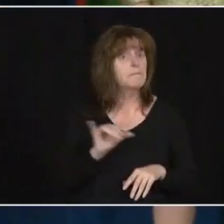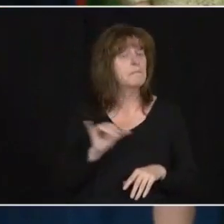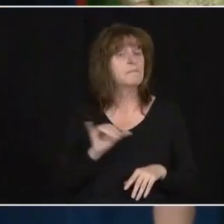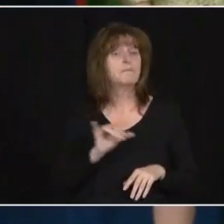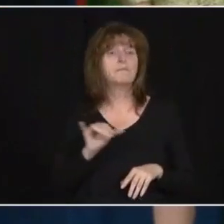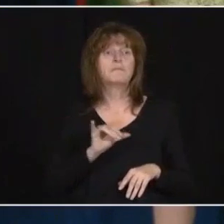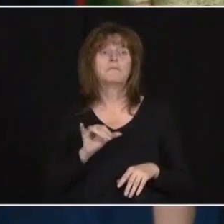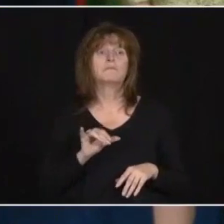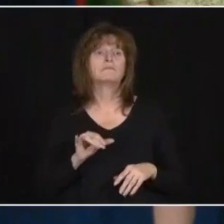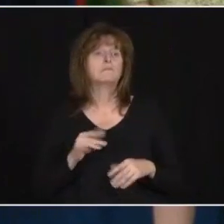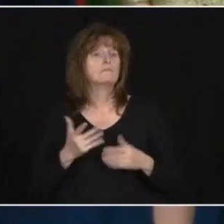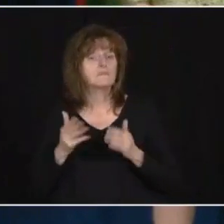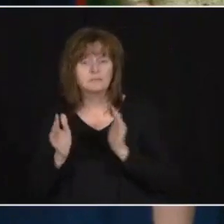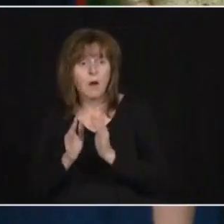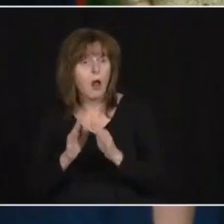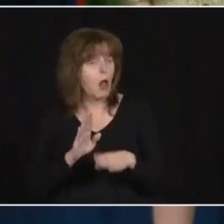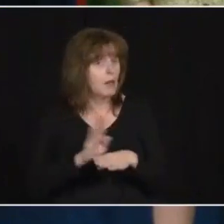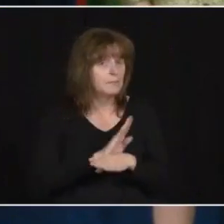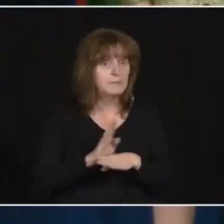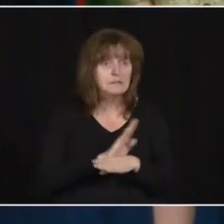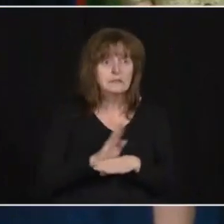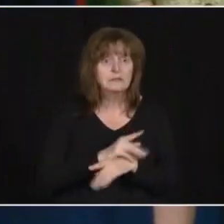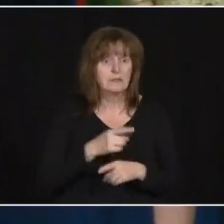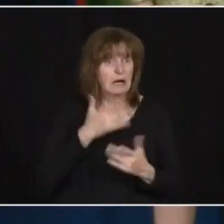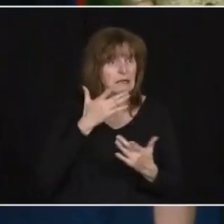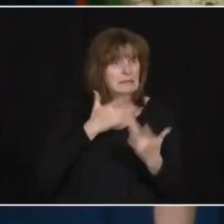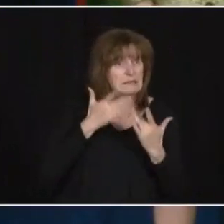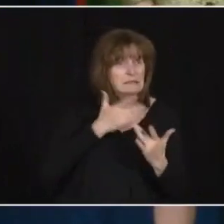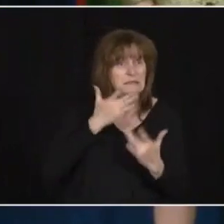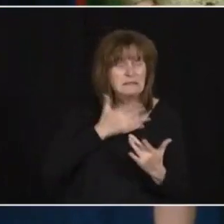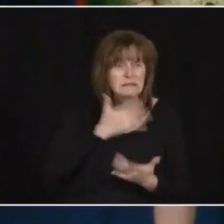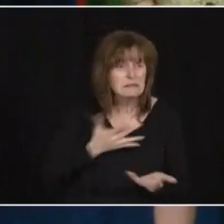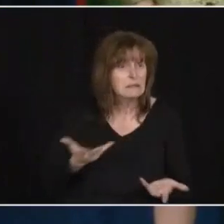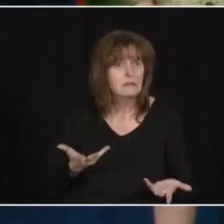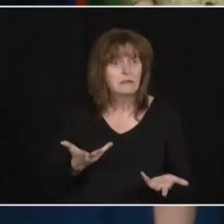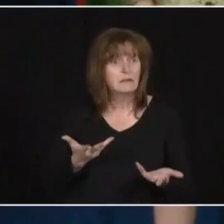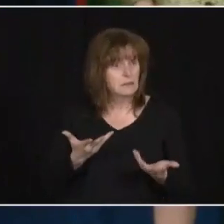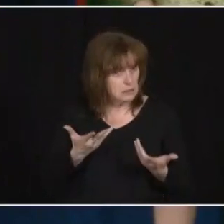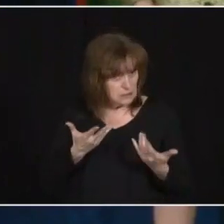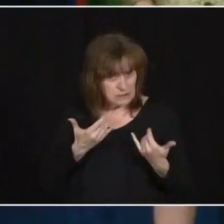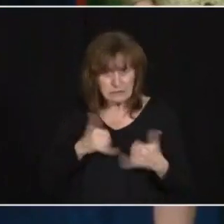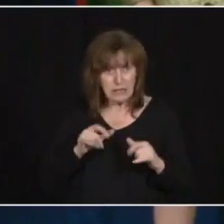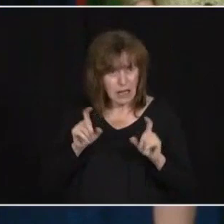take a hit, and the people that are the small business that's using their facility